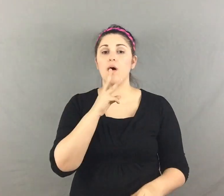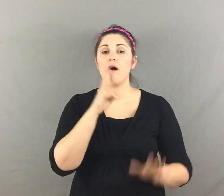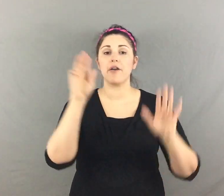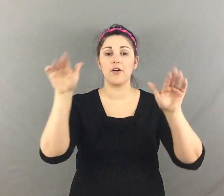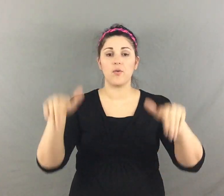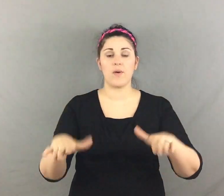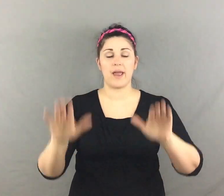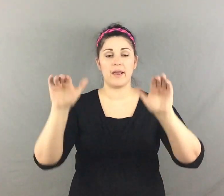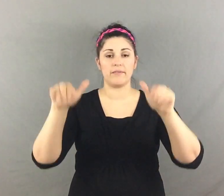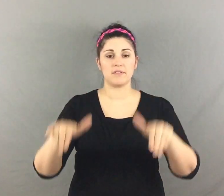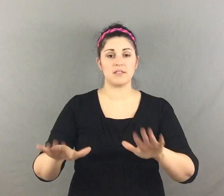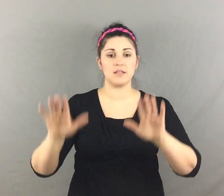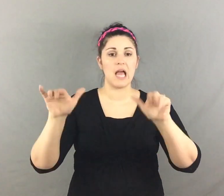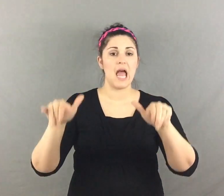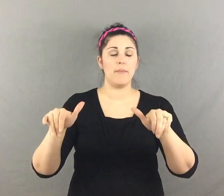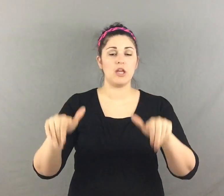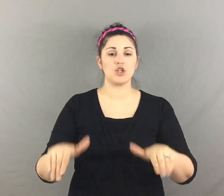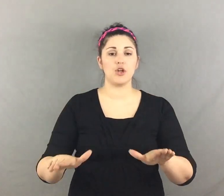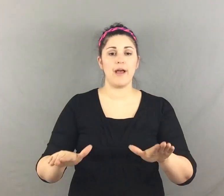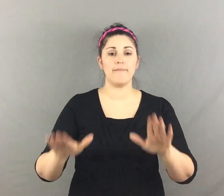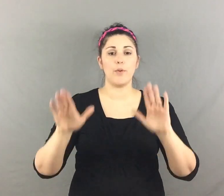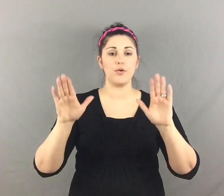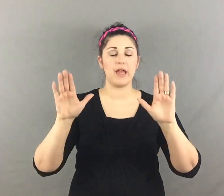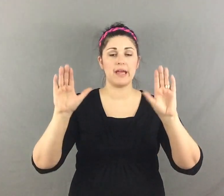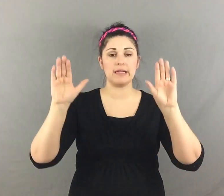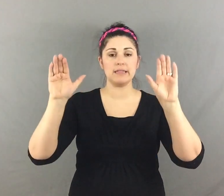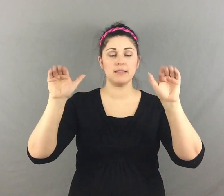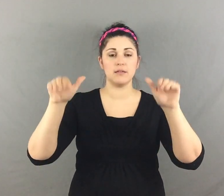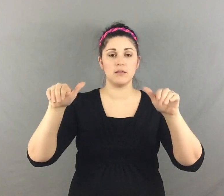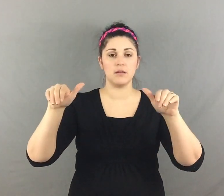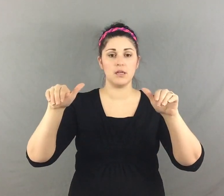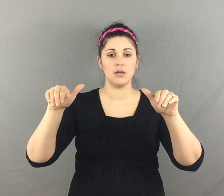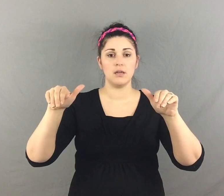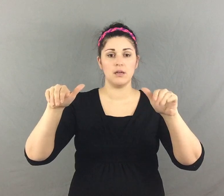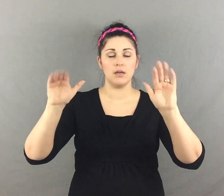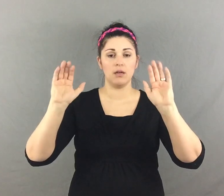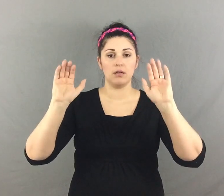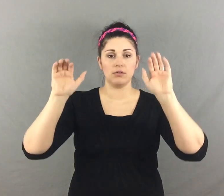water waves and make sure you have both hands to the side,